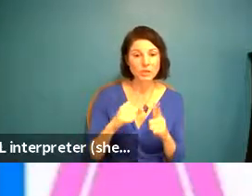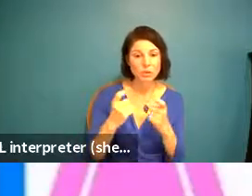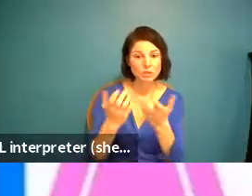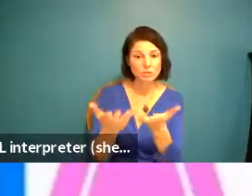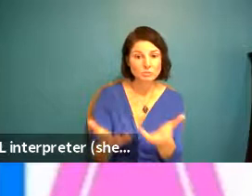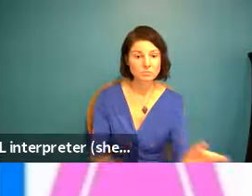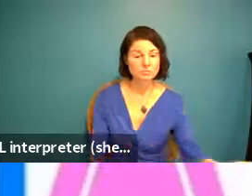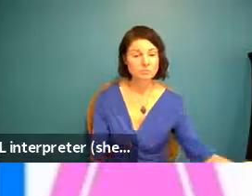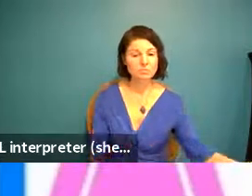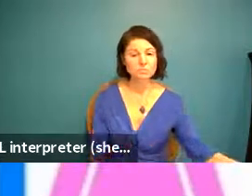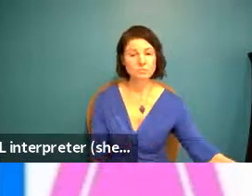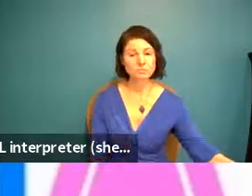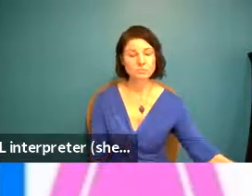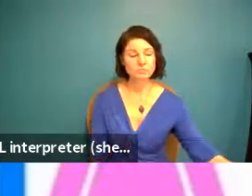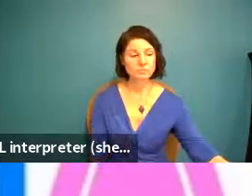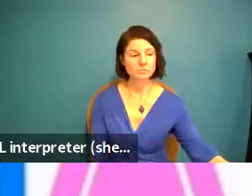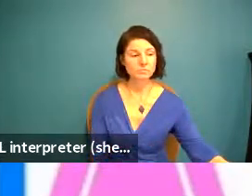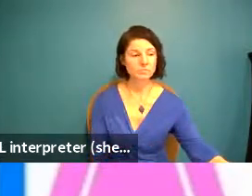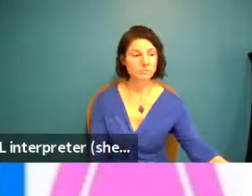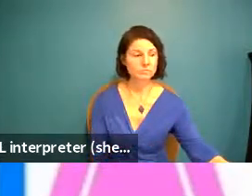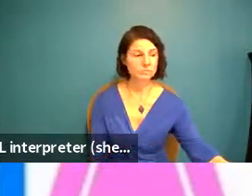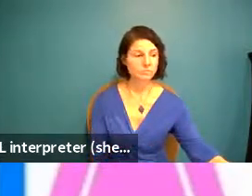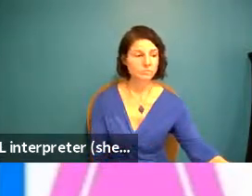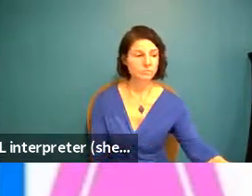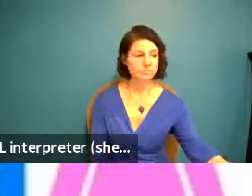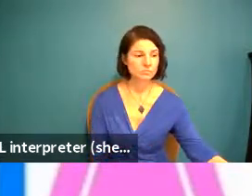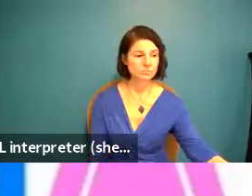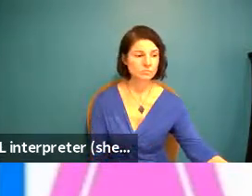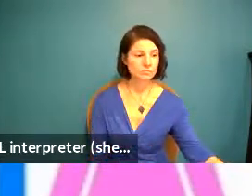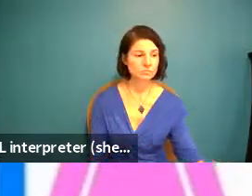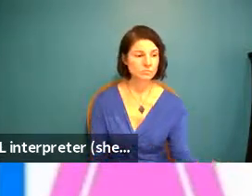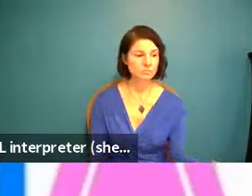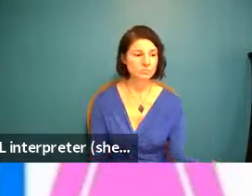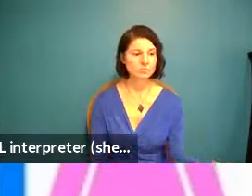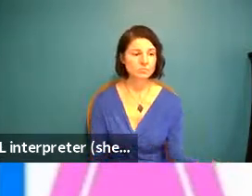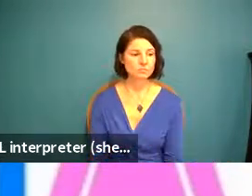Ruthann Van Buren: You're receiving a lot of feedback that it's frustrating that our system allowed that to happen in our own